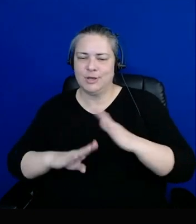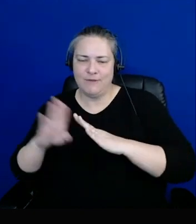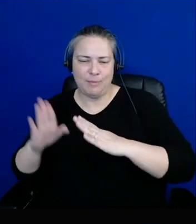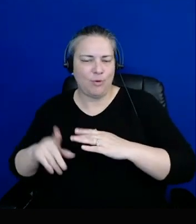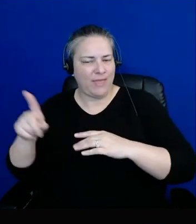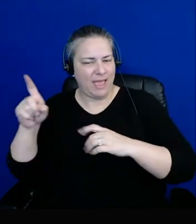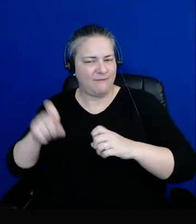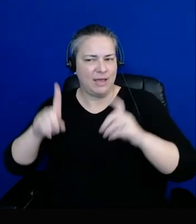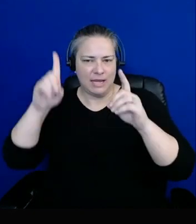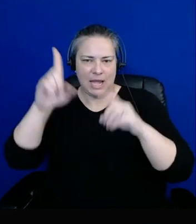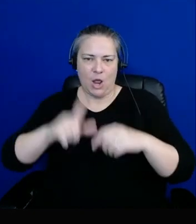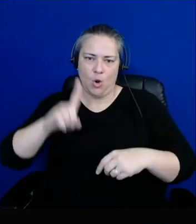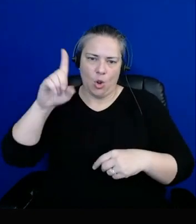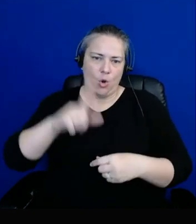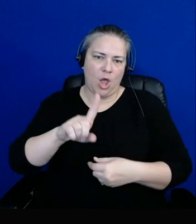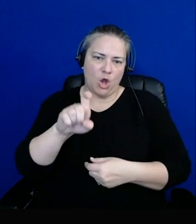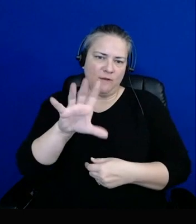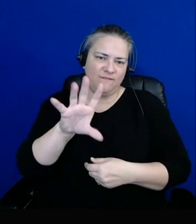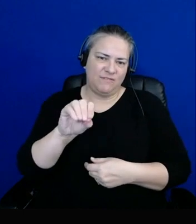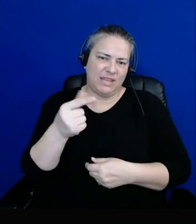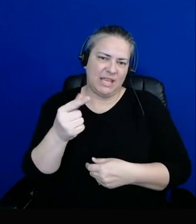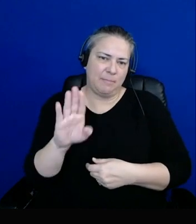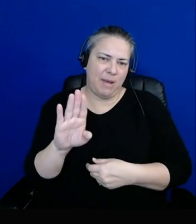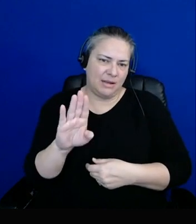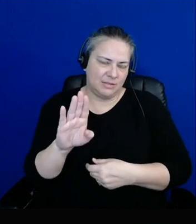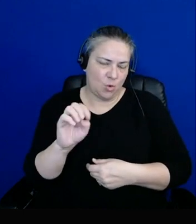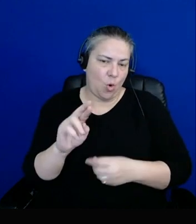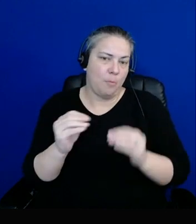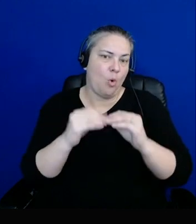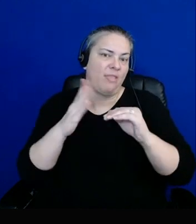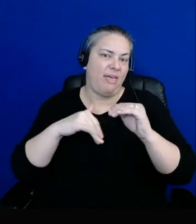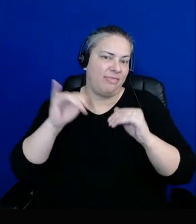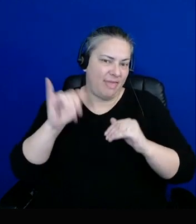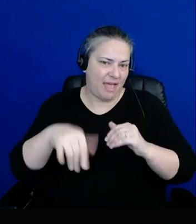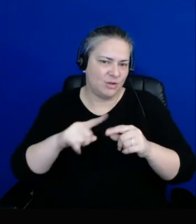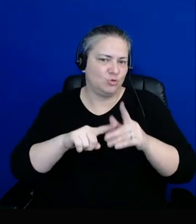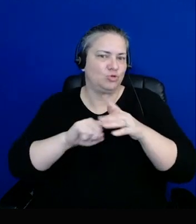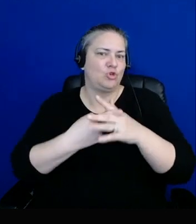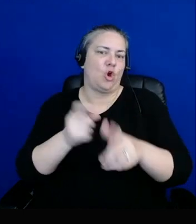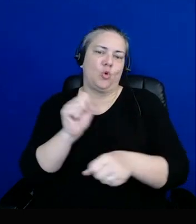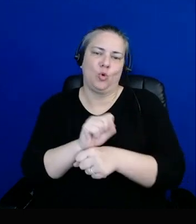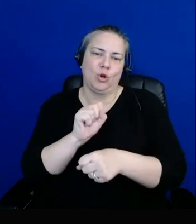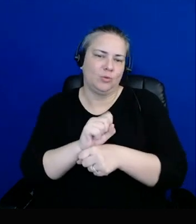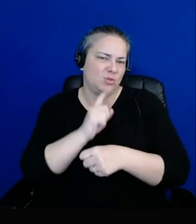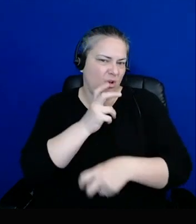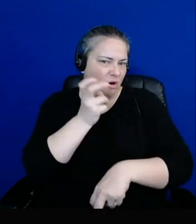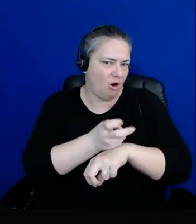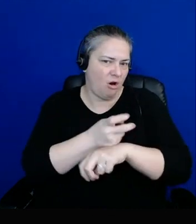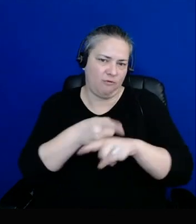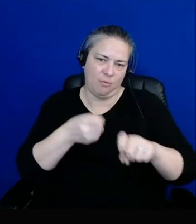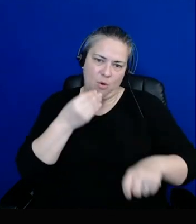gigabytes or more, just to start their work day, and that's absolutely untenable if you're working from home.